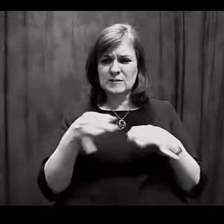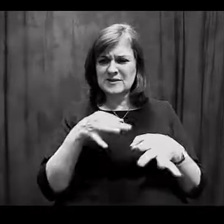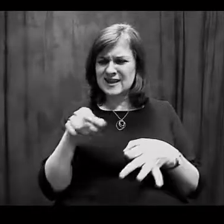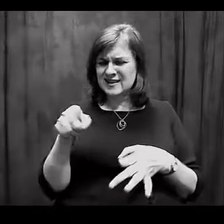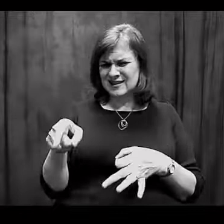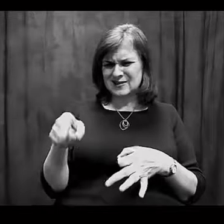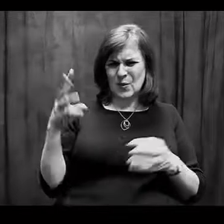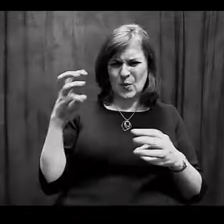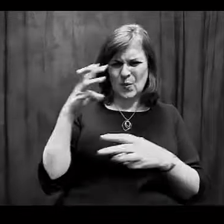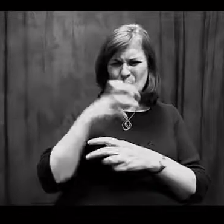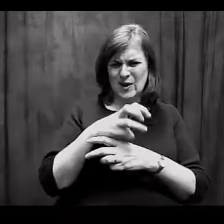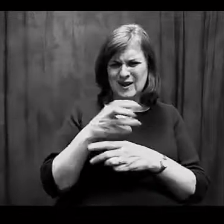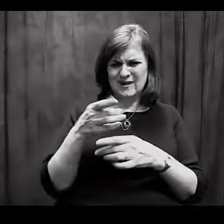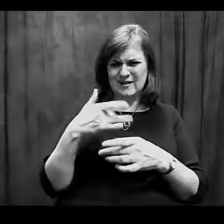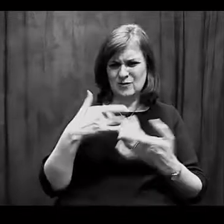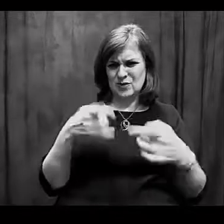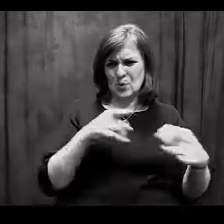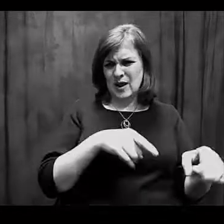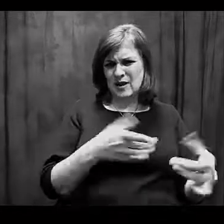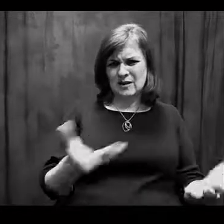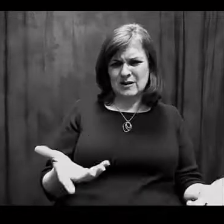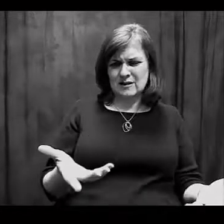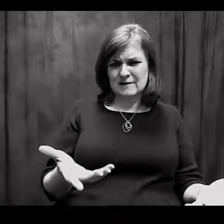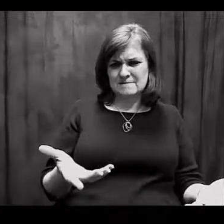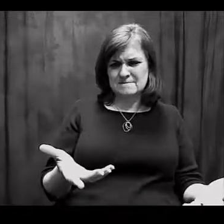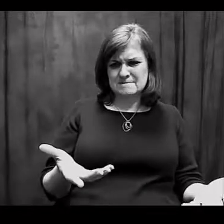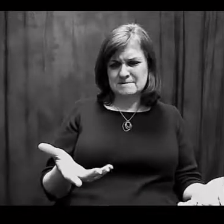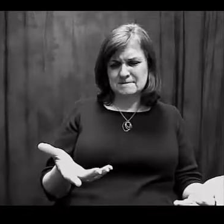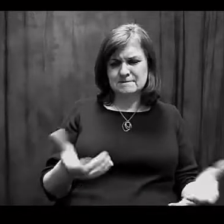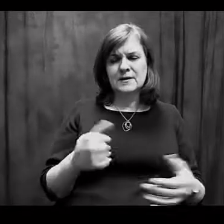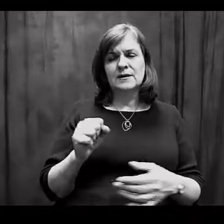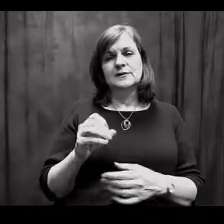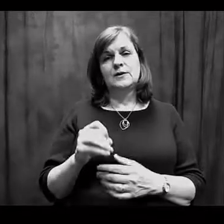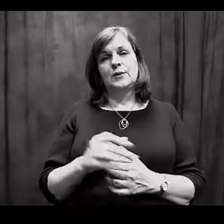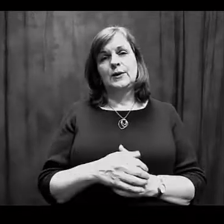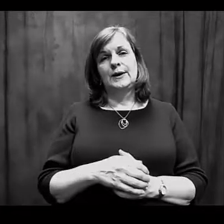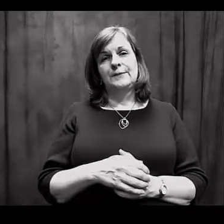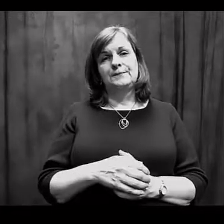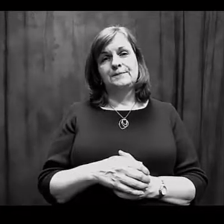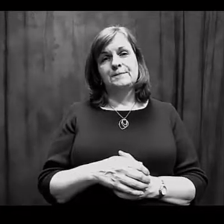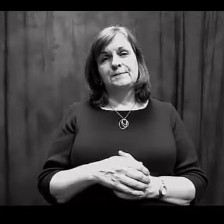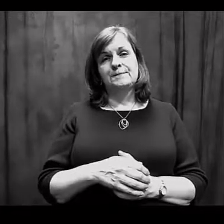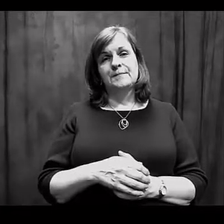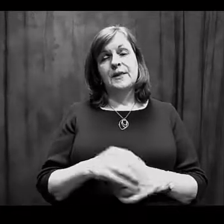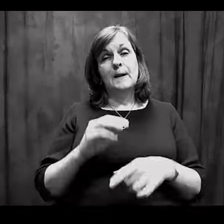Mendel has to find some way to explain this weirdness that is going on - right??